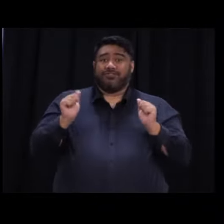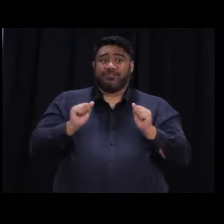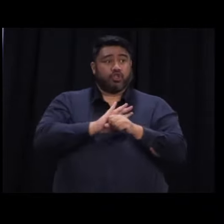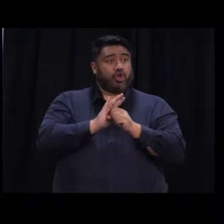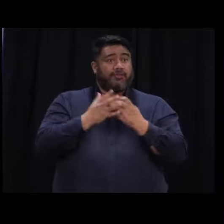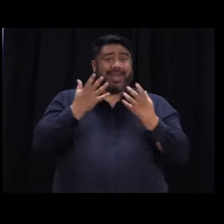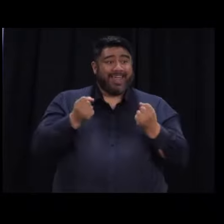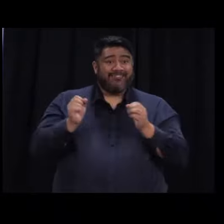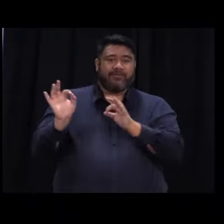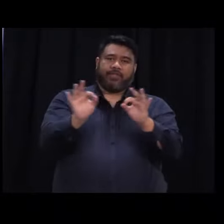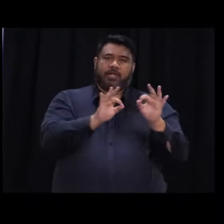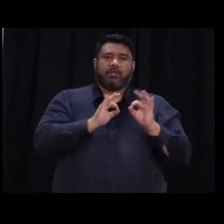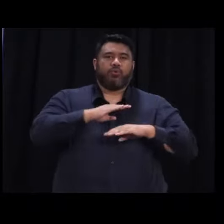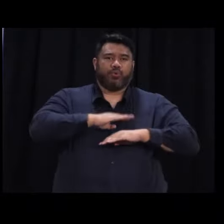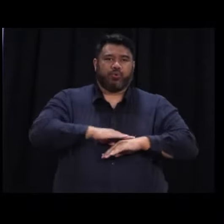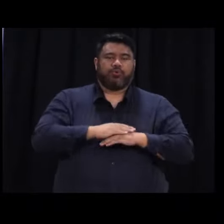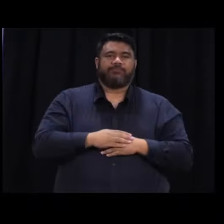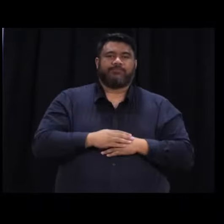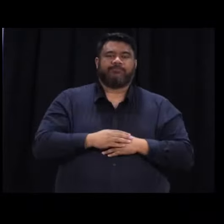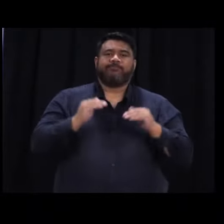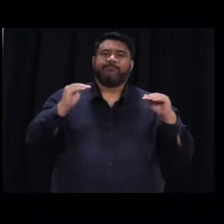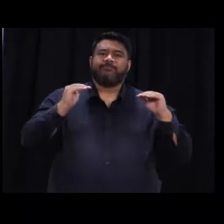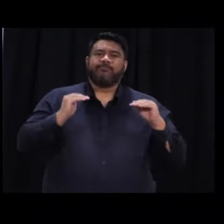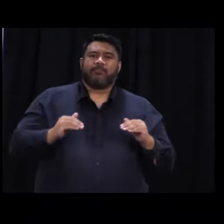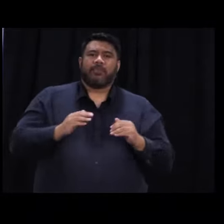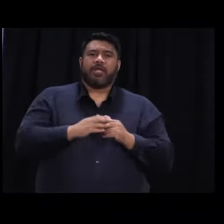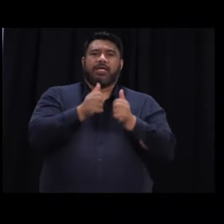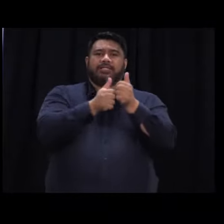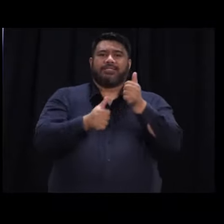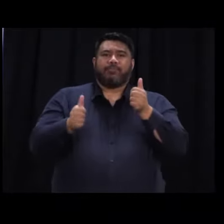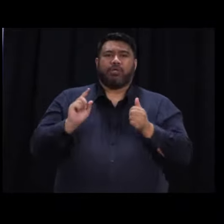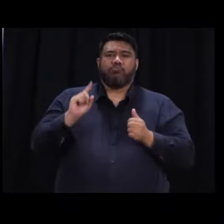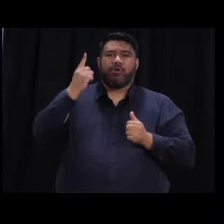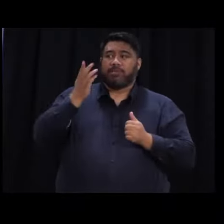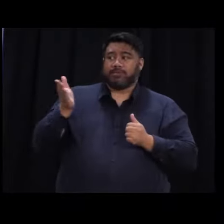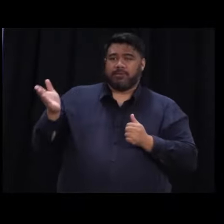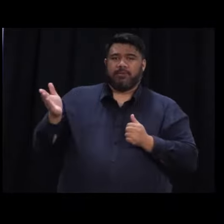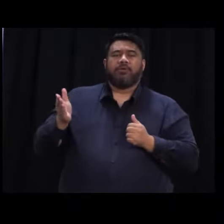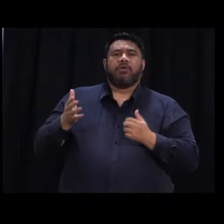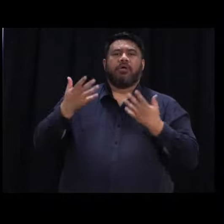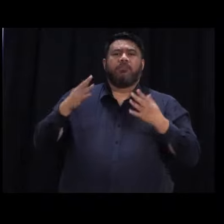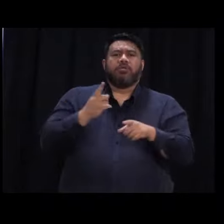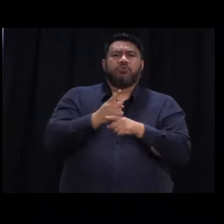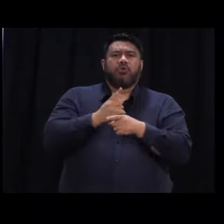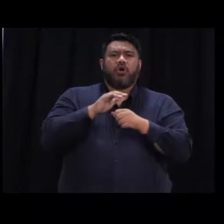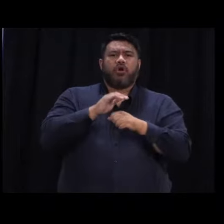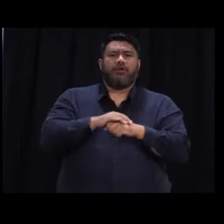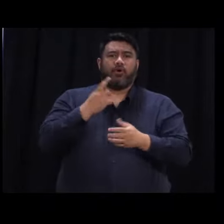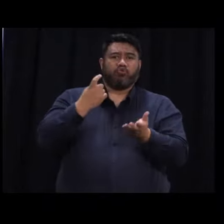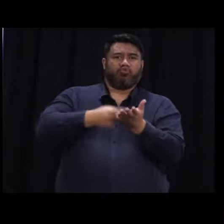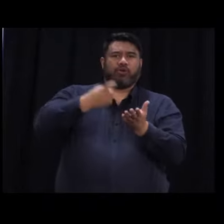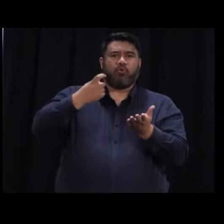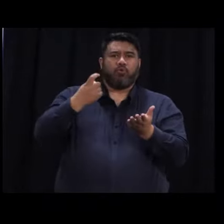Shore Hospital and at Auckland Hospital is complete with no positive tests there. And